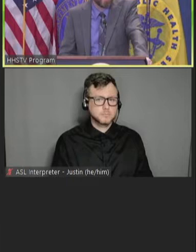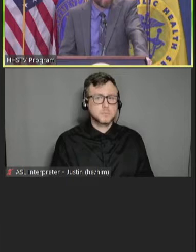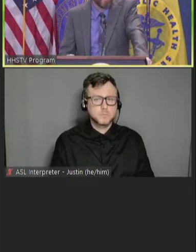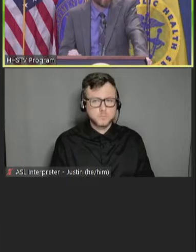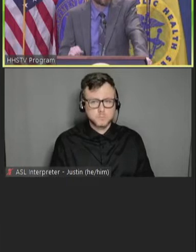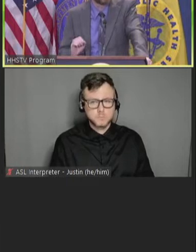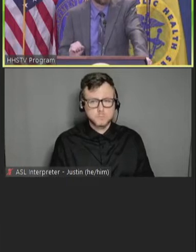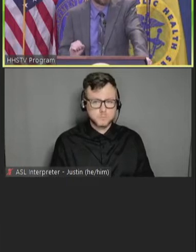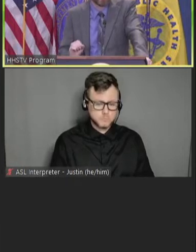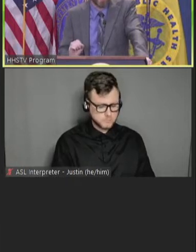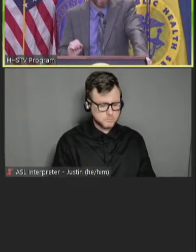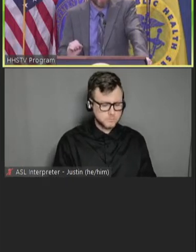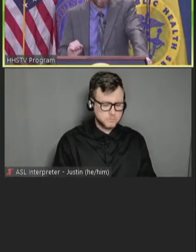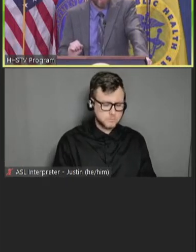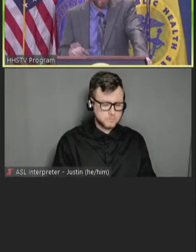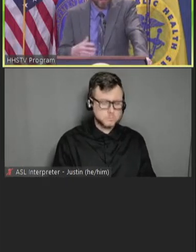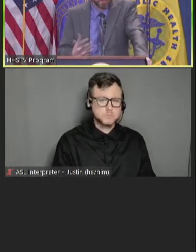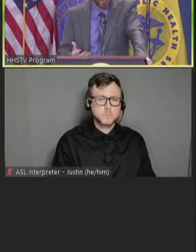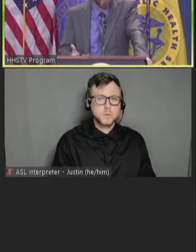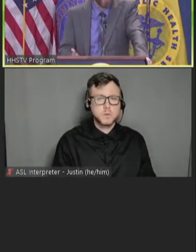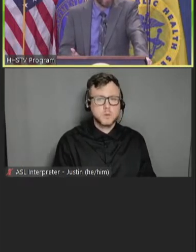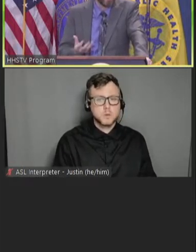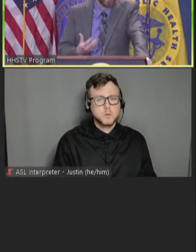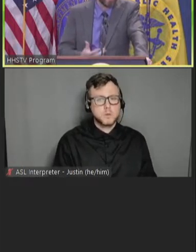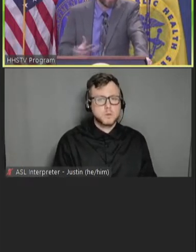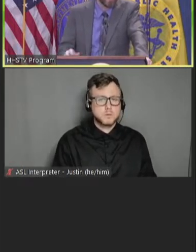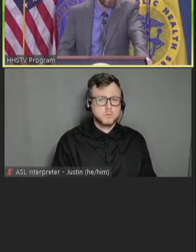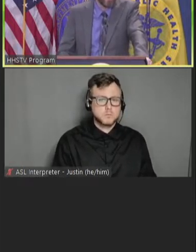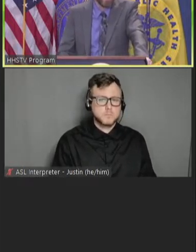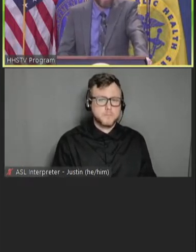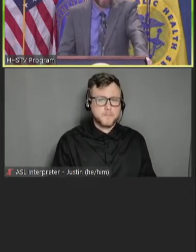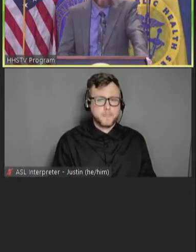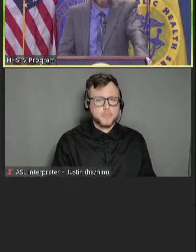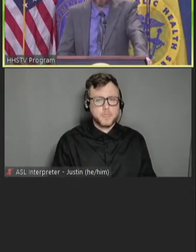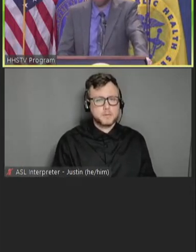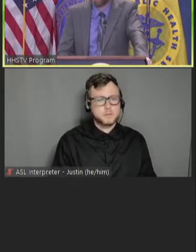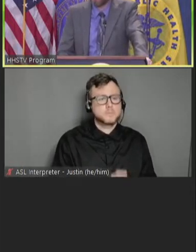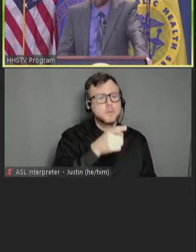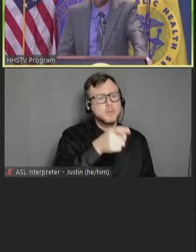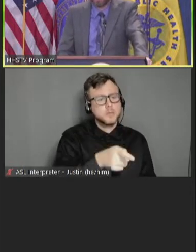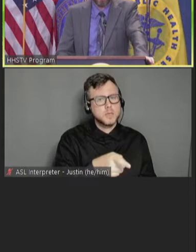immunostimulatory activity themselves, but they can modulate or enhance adjuvant activity. So